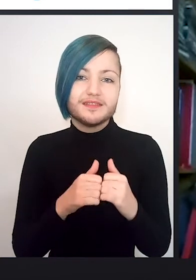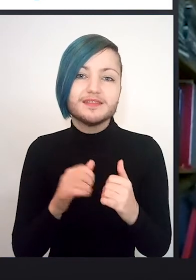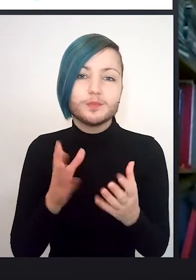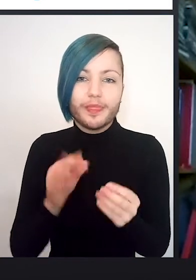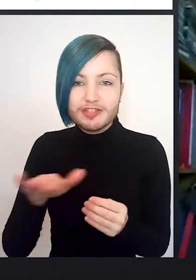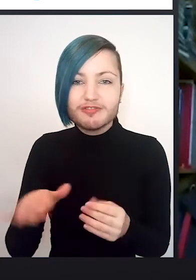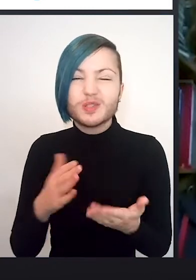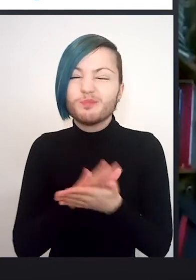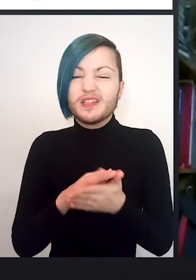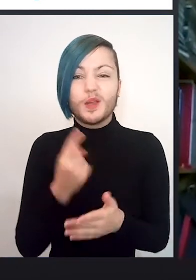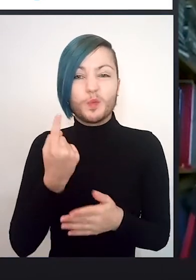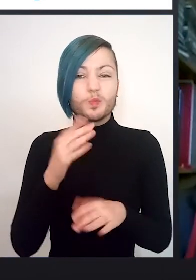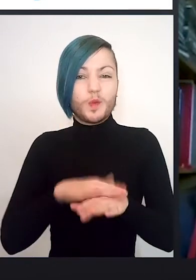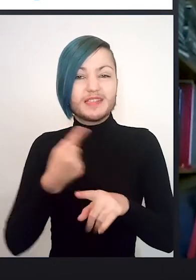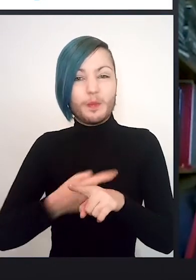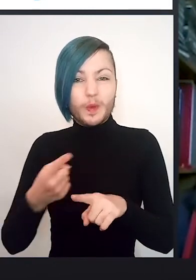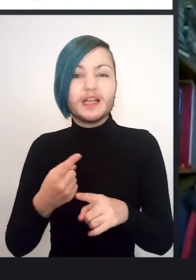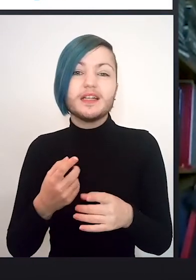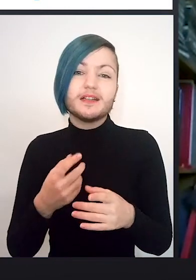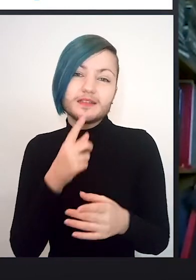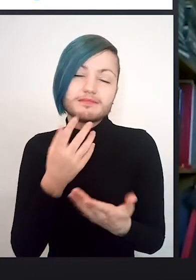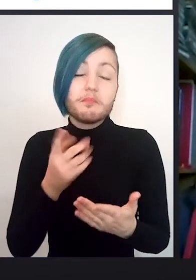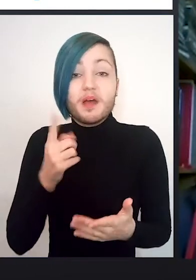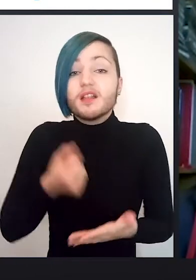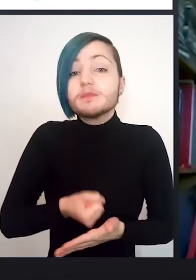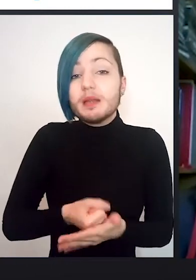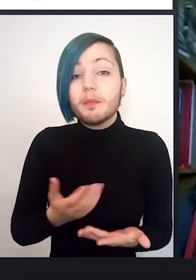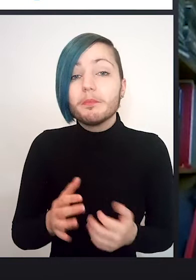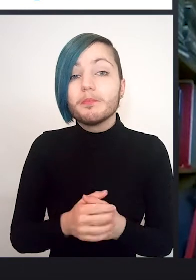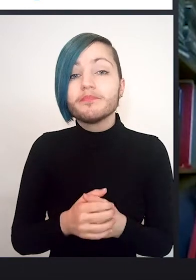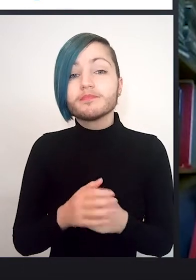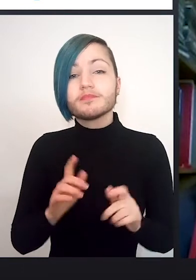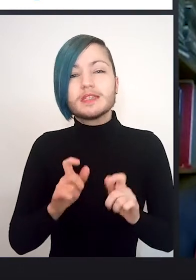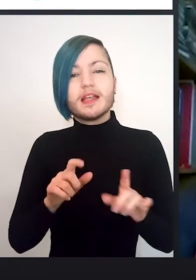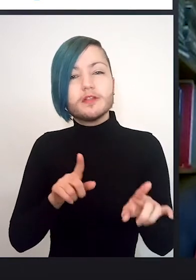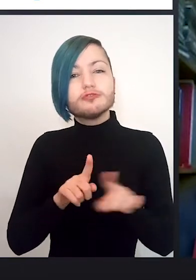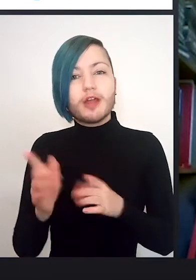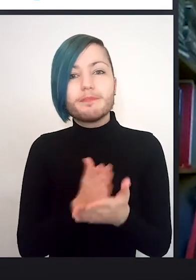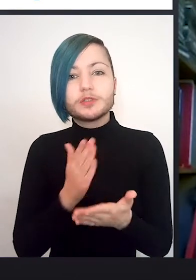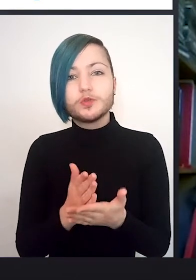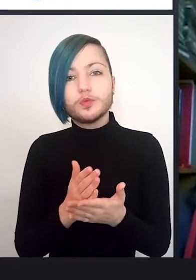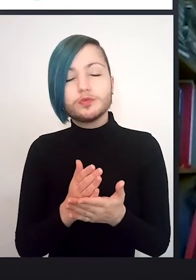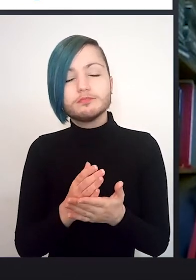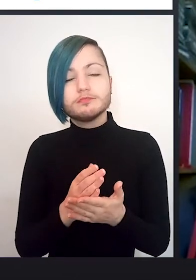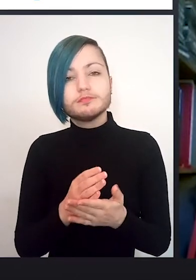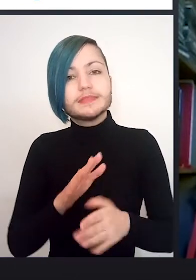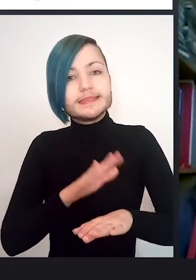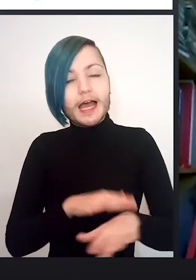you can only do it like once a week, but that's the bare minimum. You know I try and still do it, make time for myself.